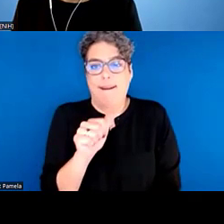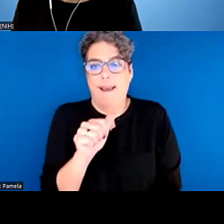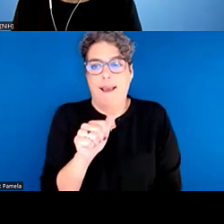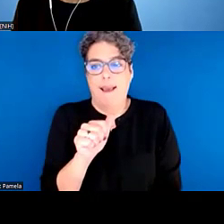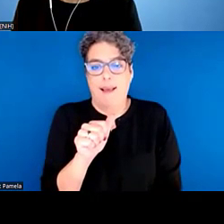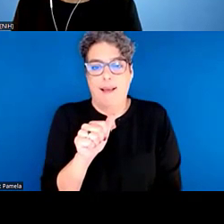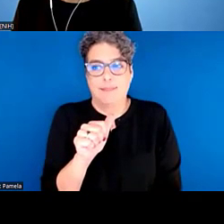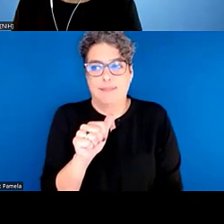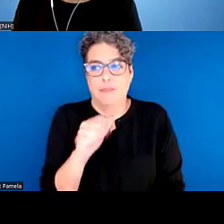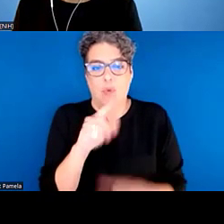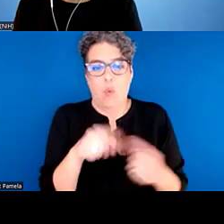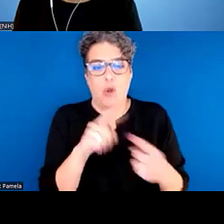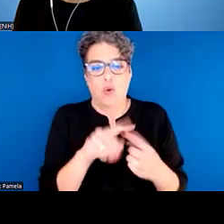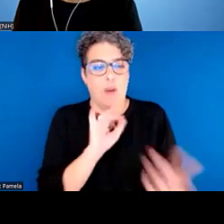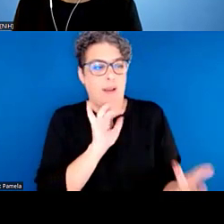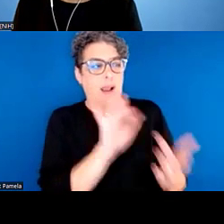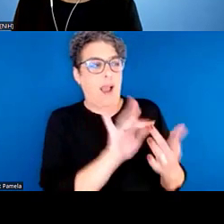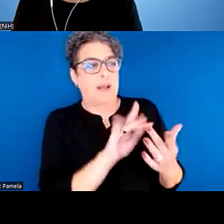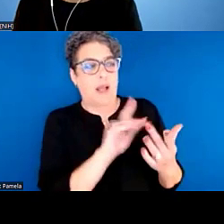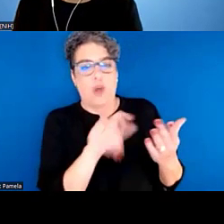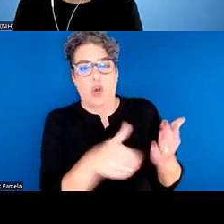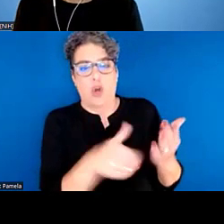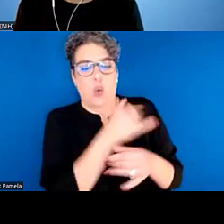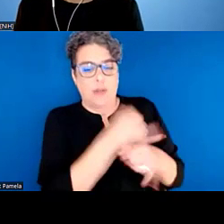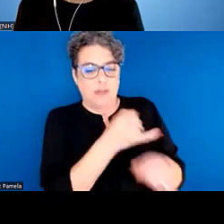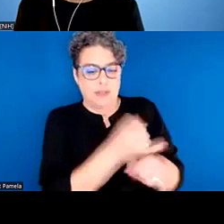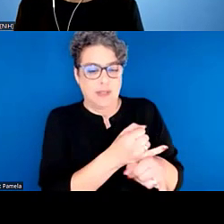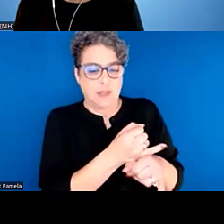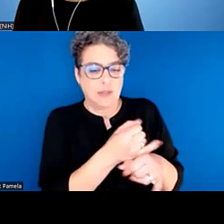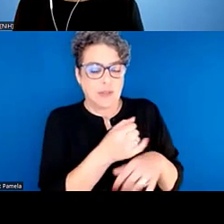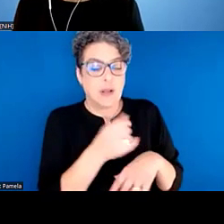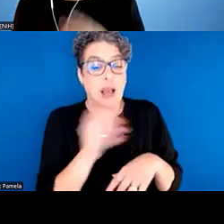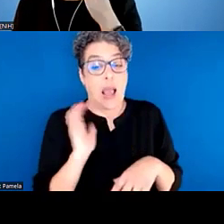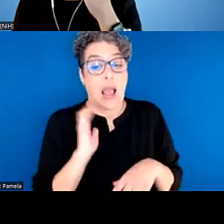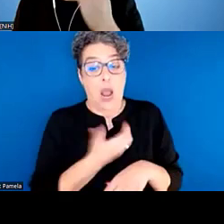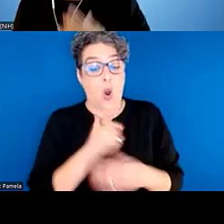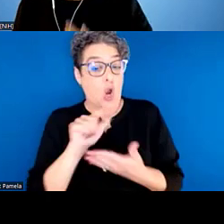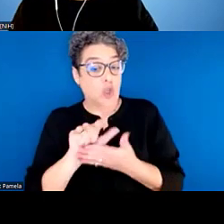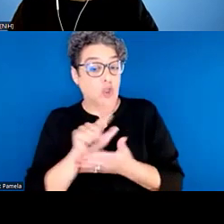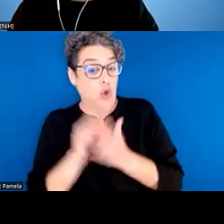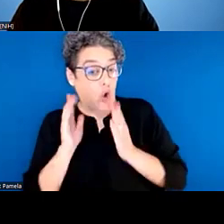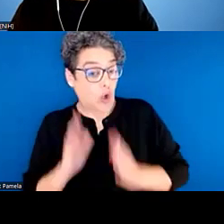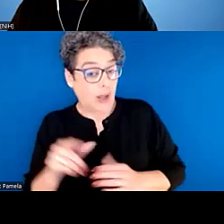to contact the new institution, and I think our attorneys would back up ..